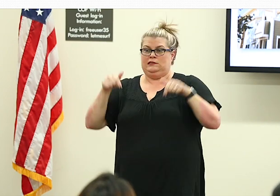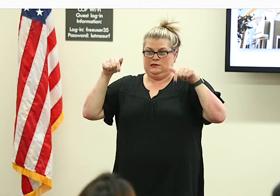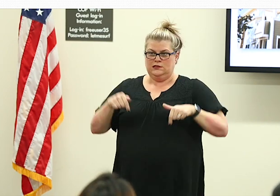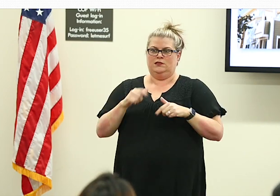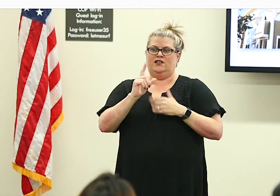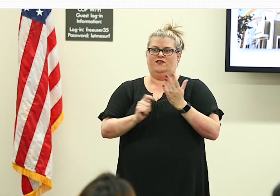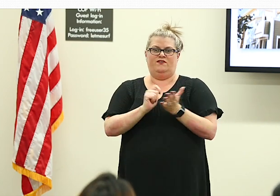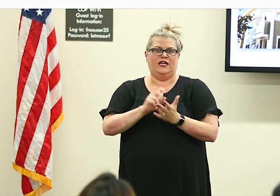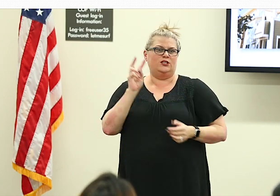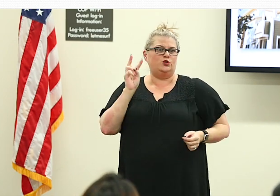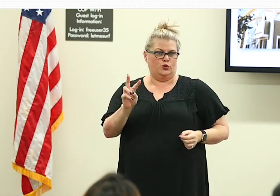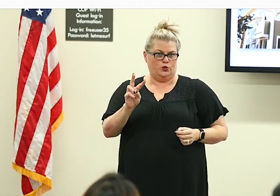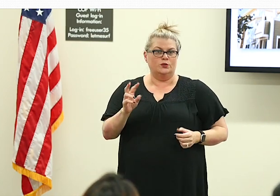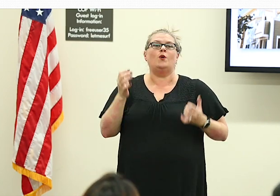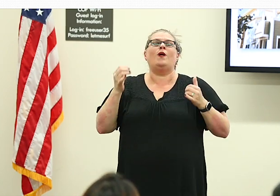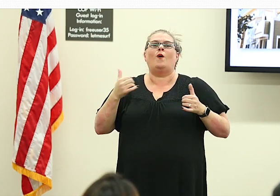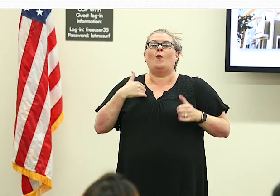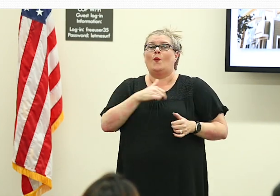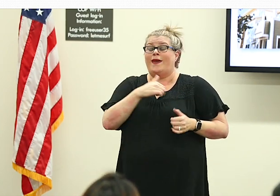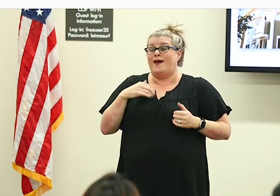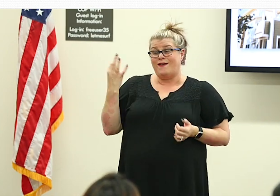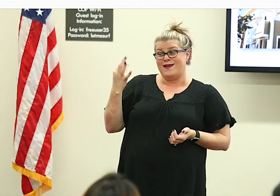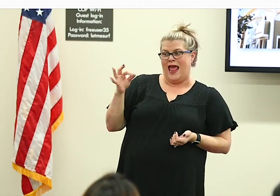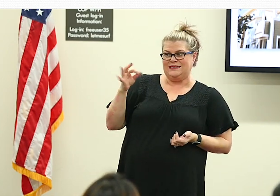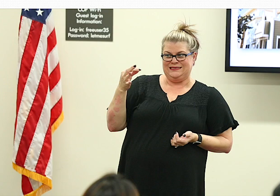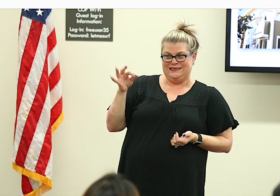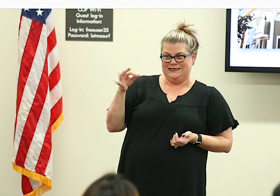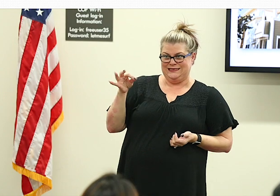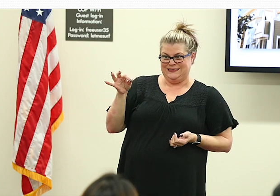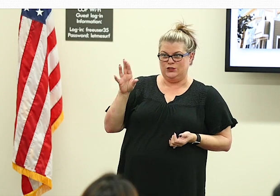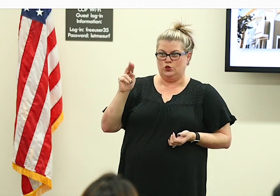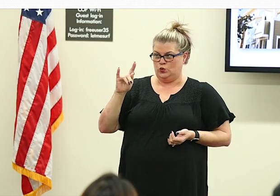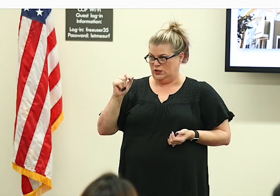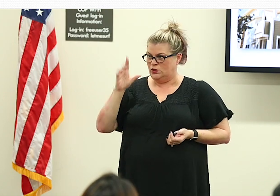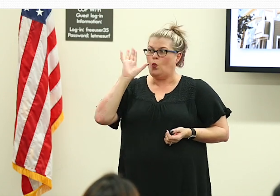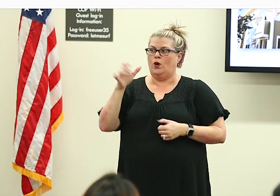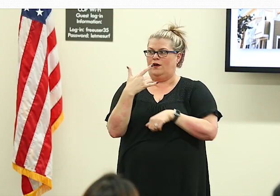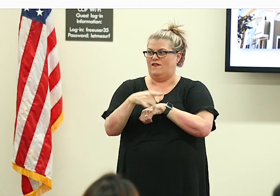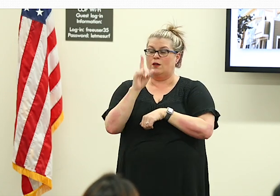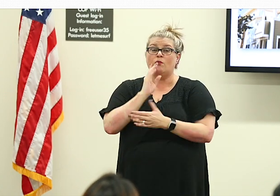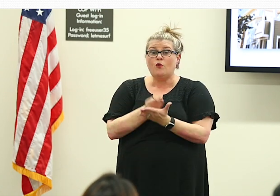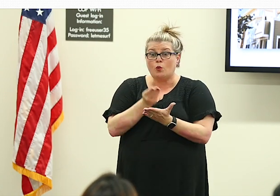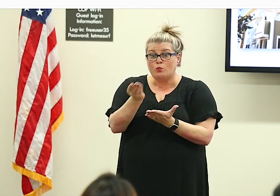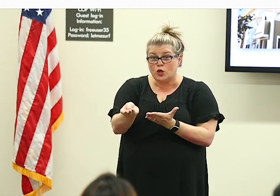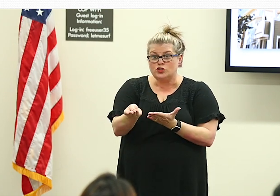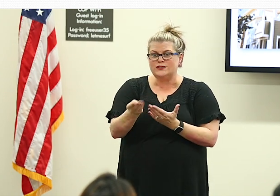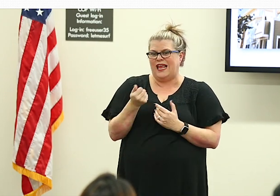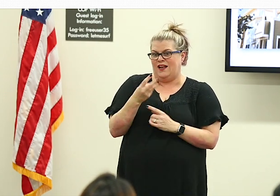which is the 19 units that will be available for purchase in a couple of months.